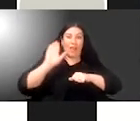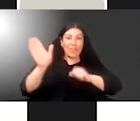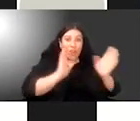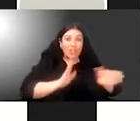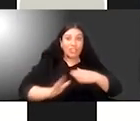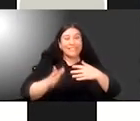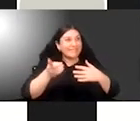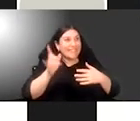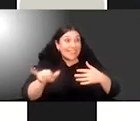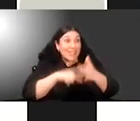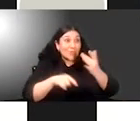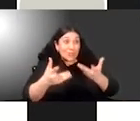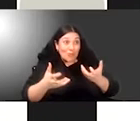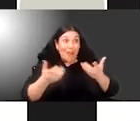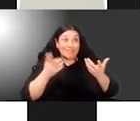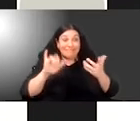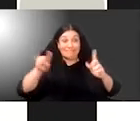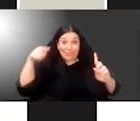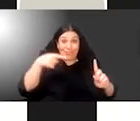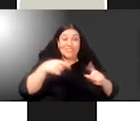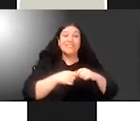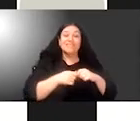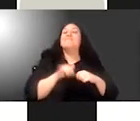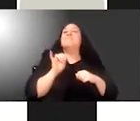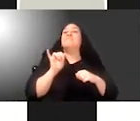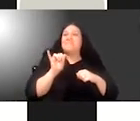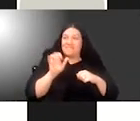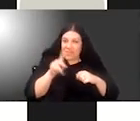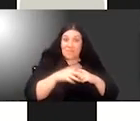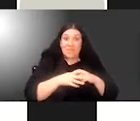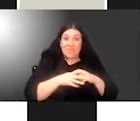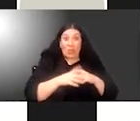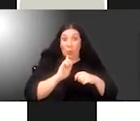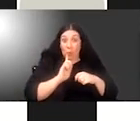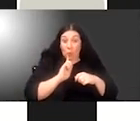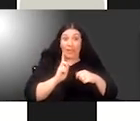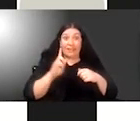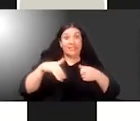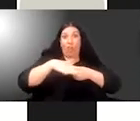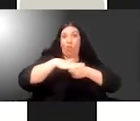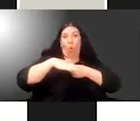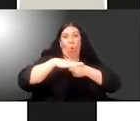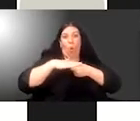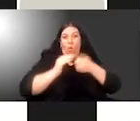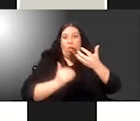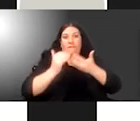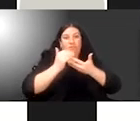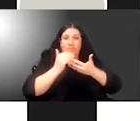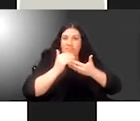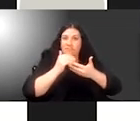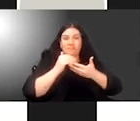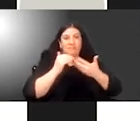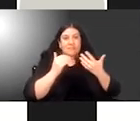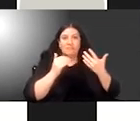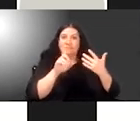Okay. So, I think really, it's at the local level. Are disabled people and others really engaged with their politicians as, like, plans are being developed, three to five-year plans at the city level. You know, where is their money going?